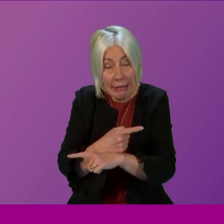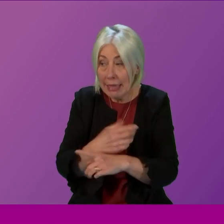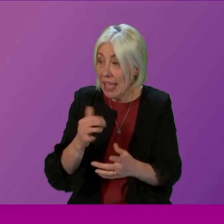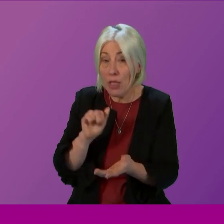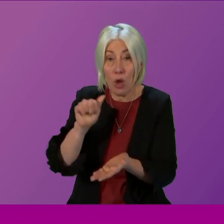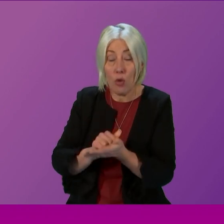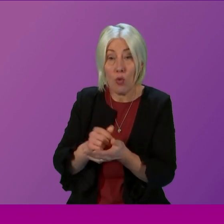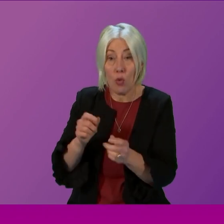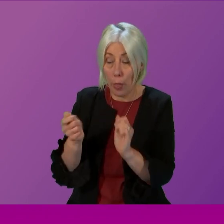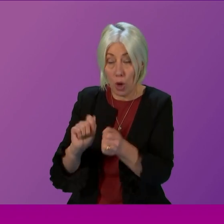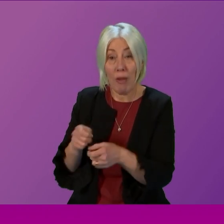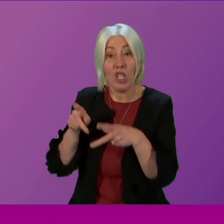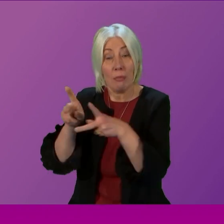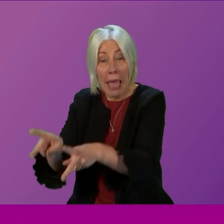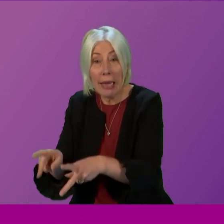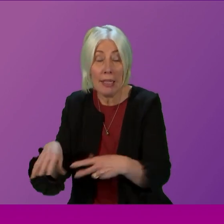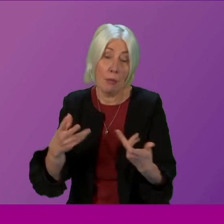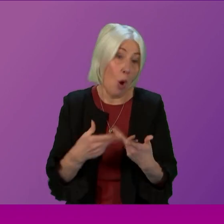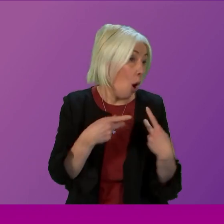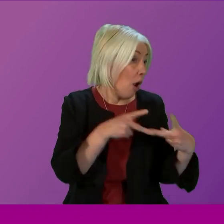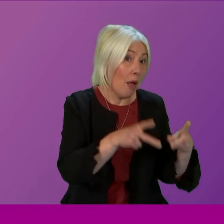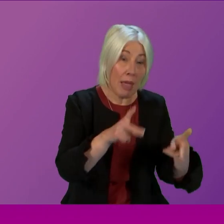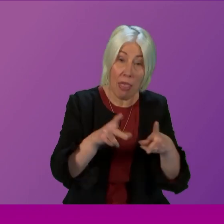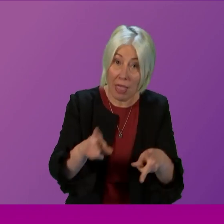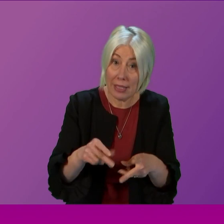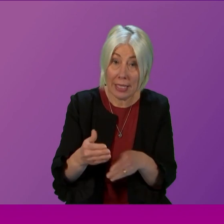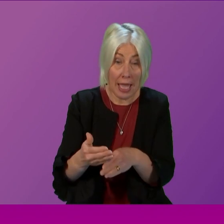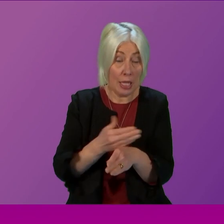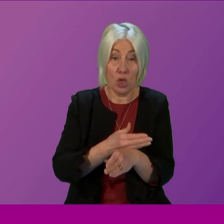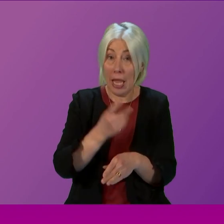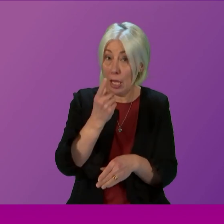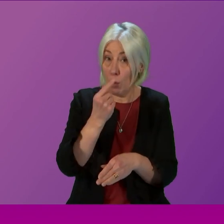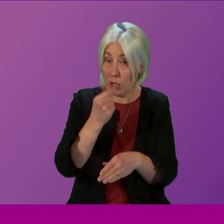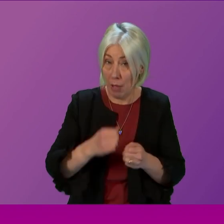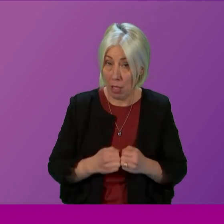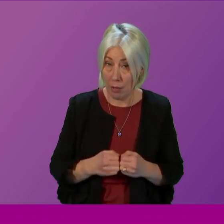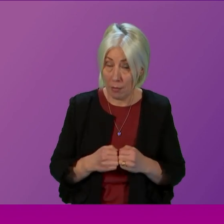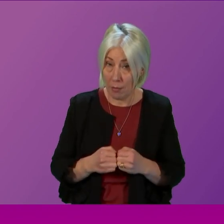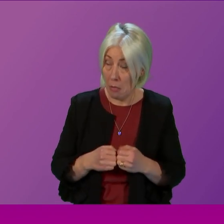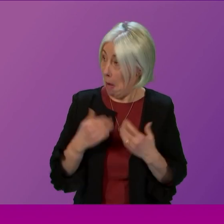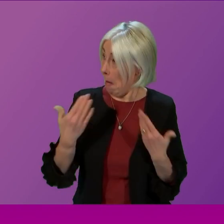corrections mechanism or through other methods, at the earliest possible opportunity. All members—